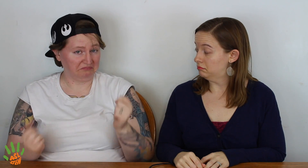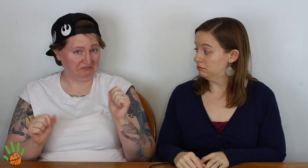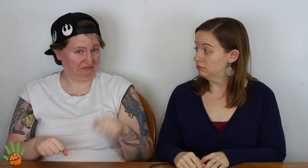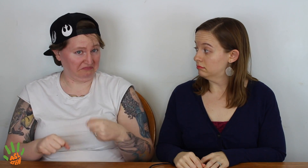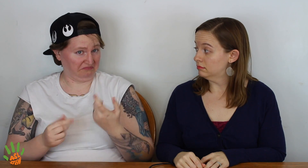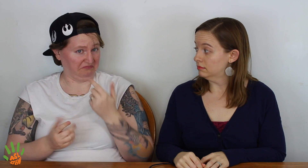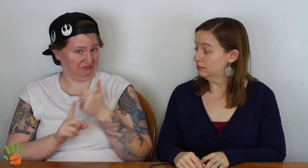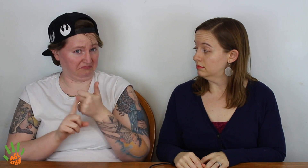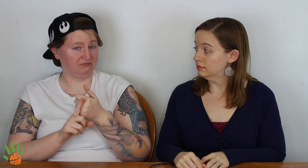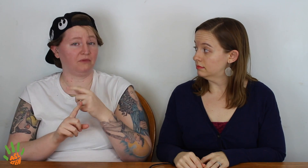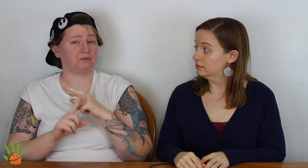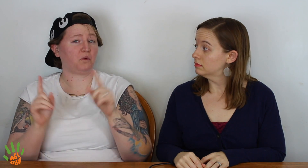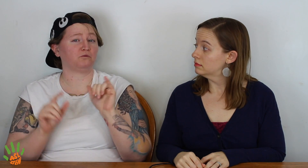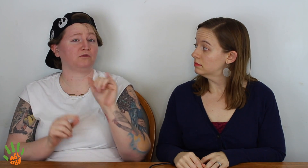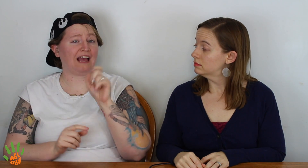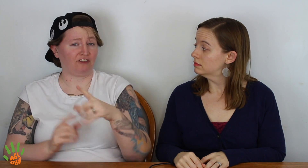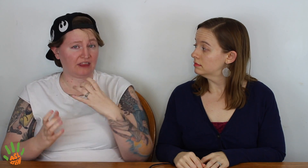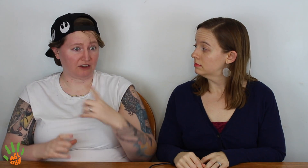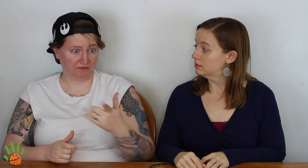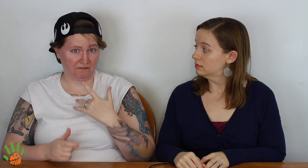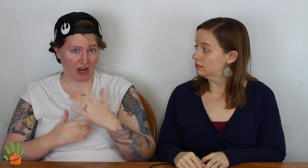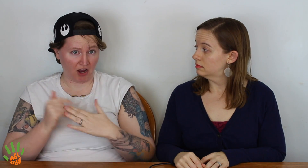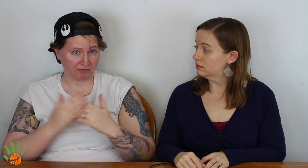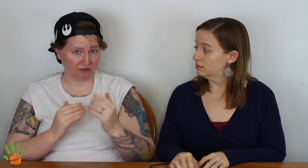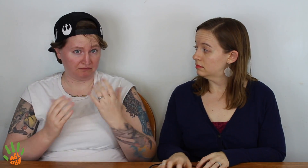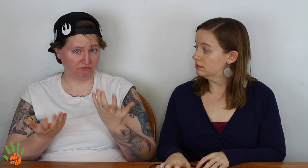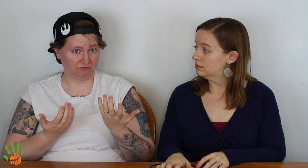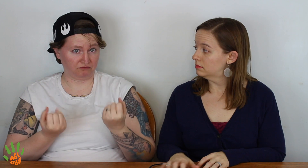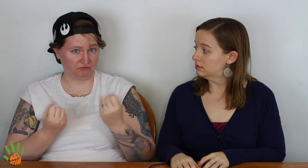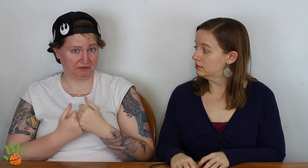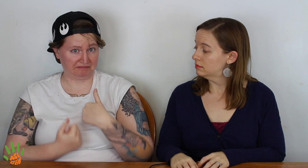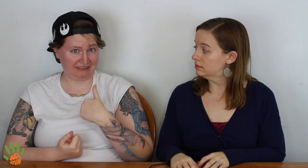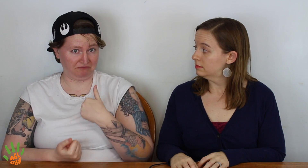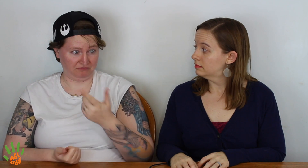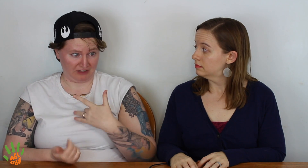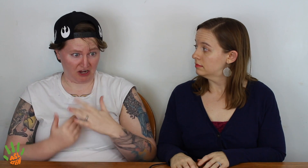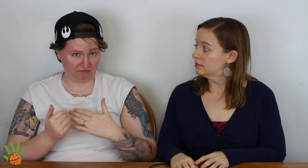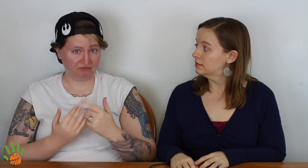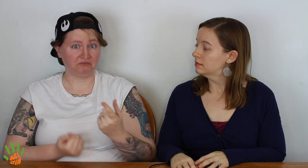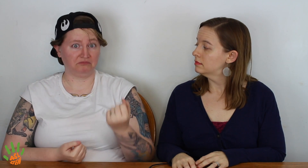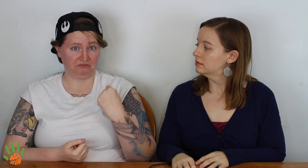and in your conversation, then you can do it yourself. But you have to ask the client if they're comfortable with you signing with them.